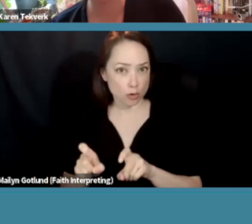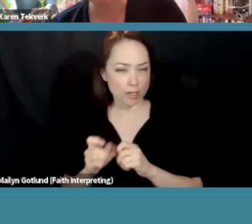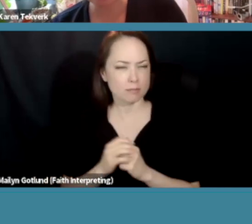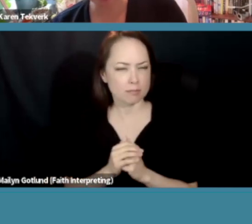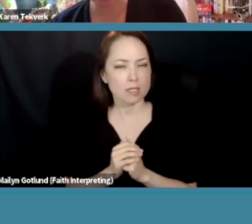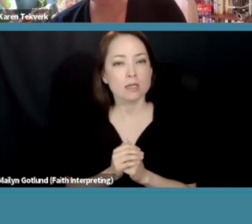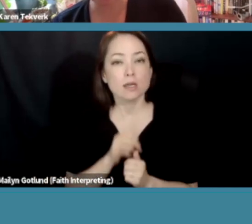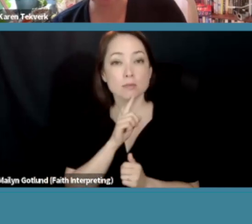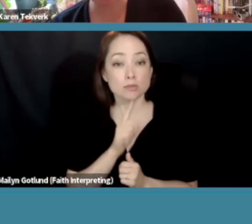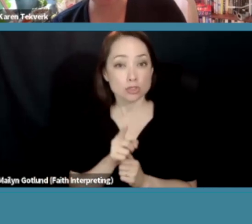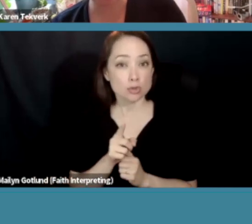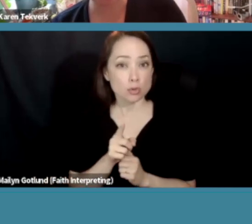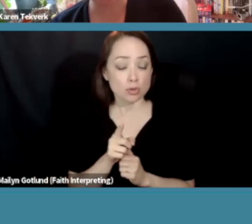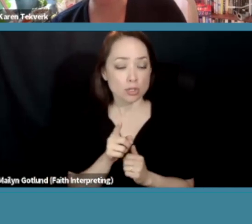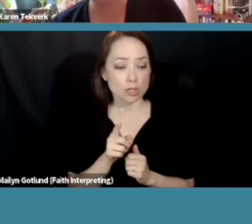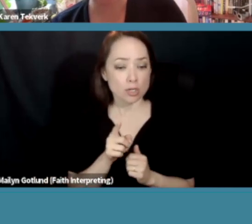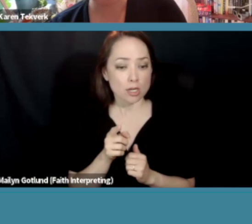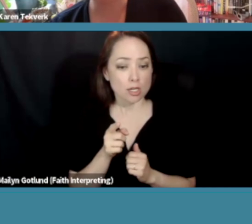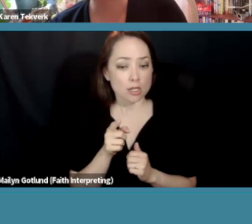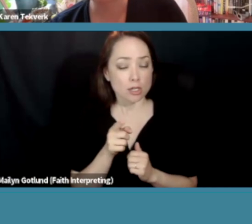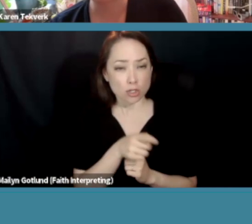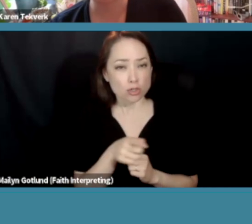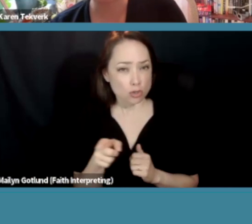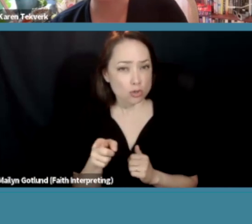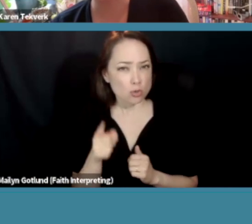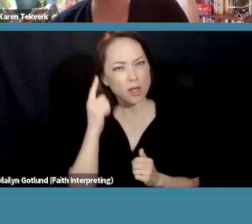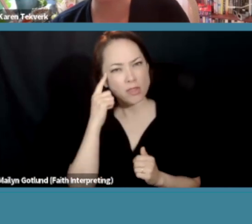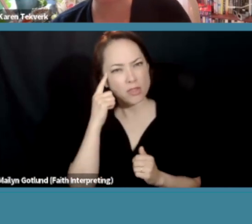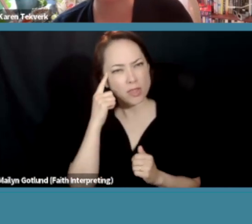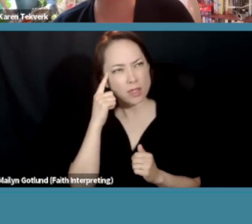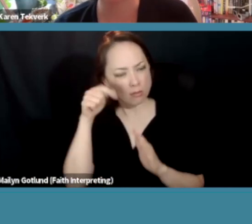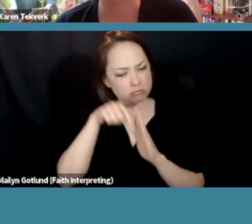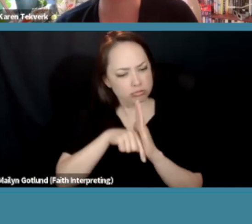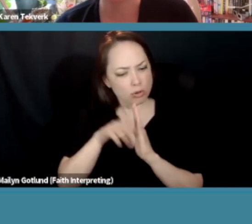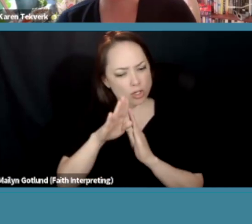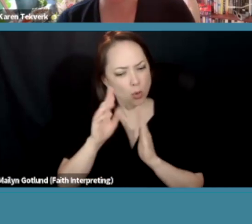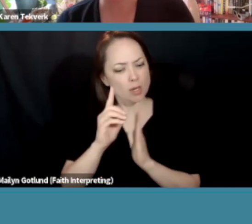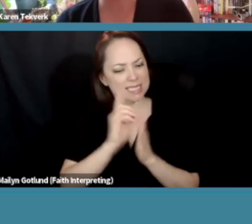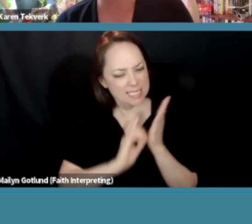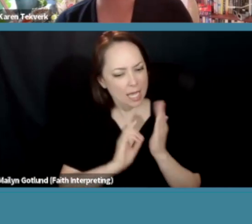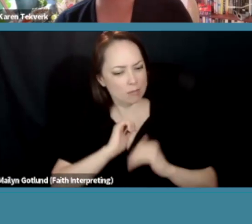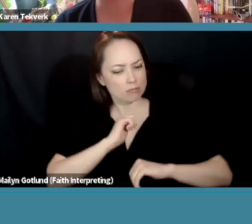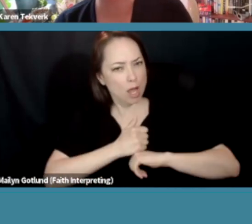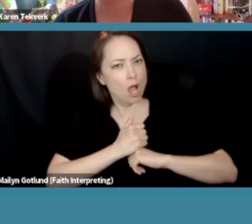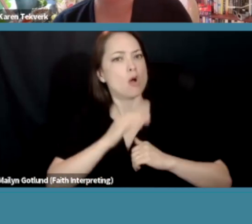So make sure that you are... Think through your design process for community feedback, for instance.